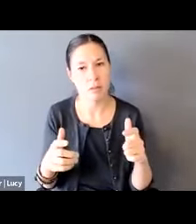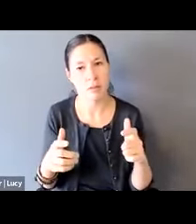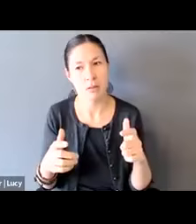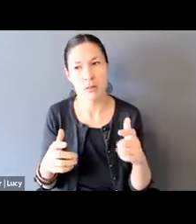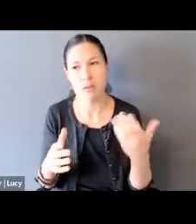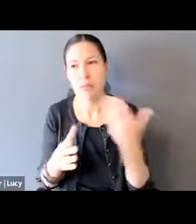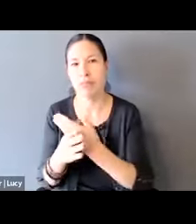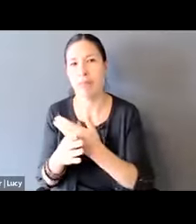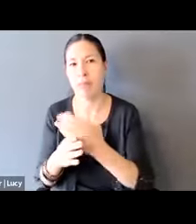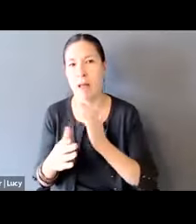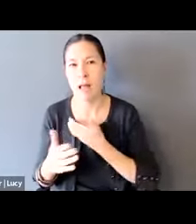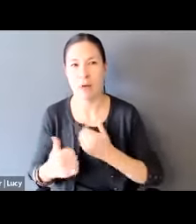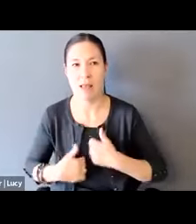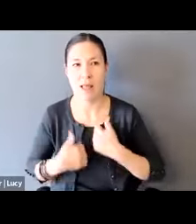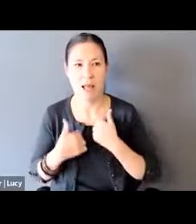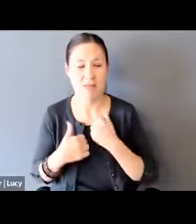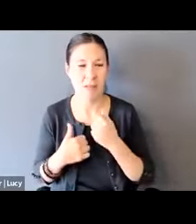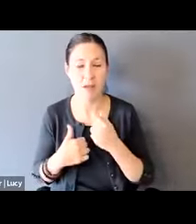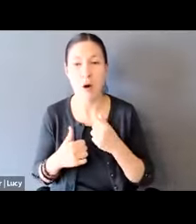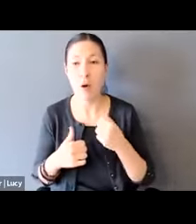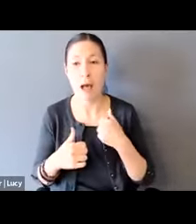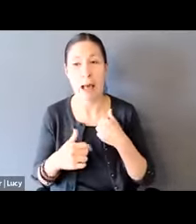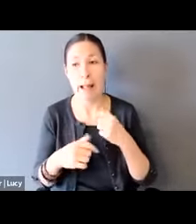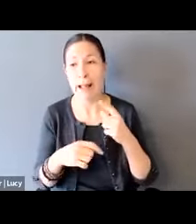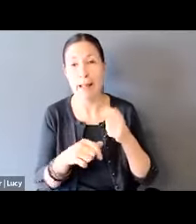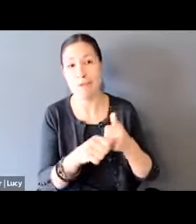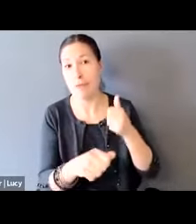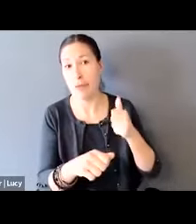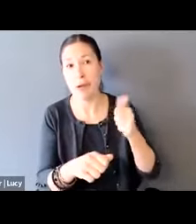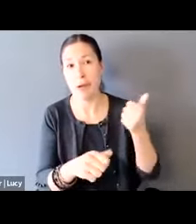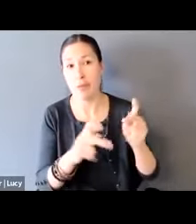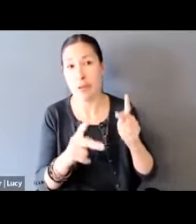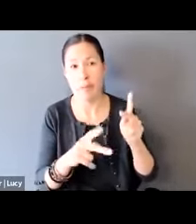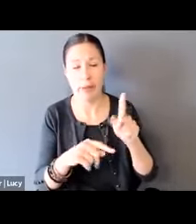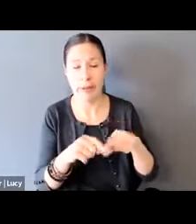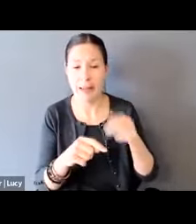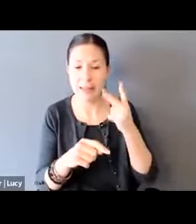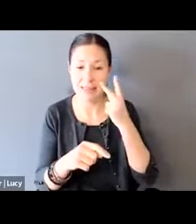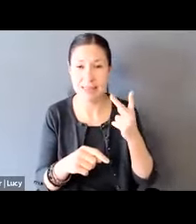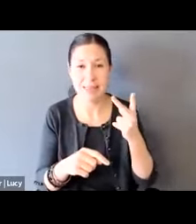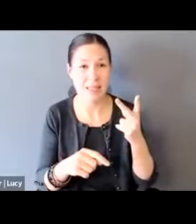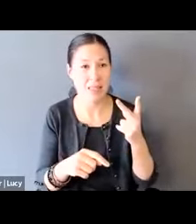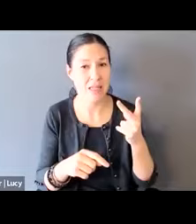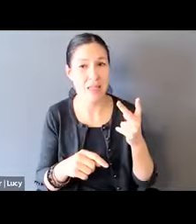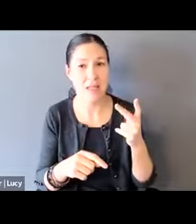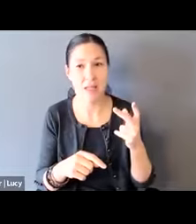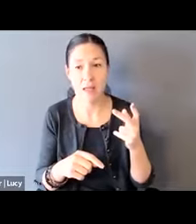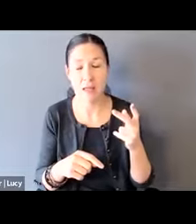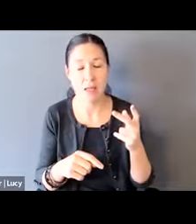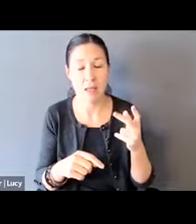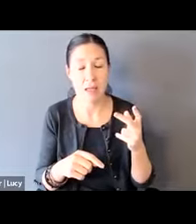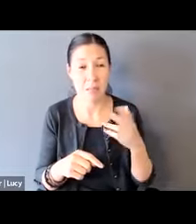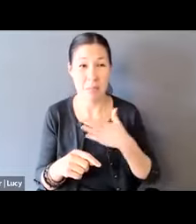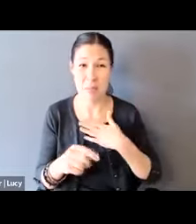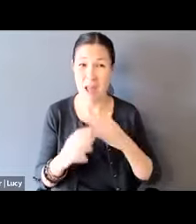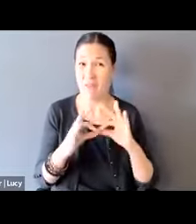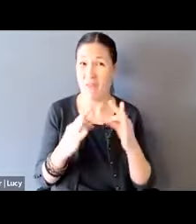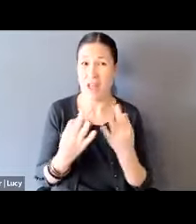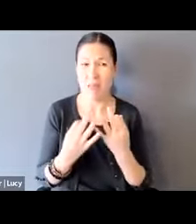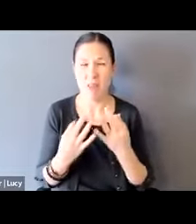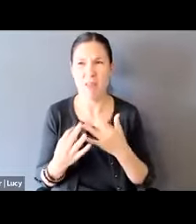in person, especially when that’s a very common and valuable thing for families.